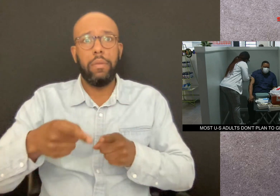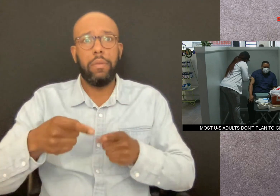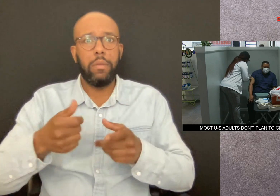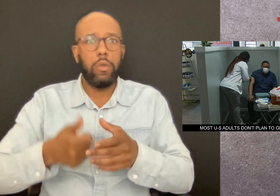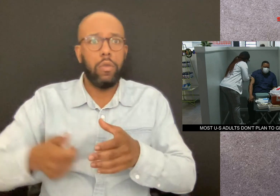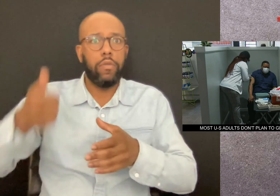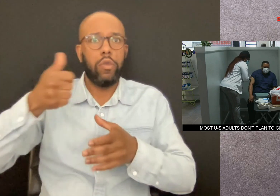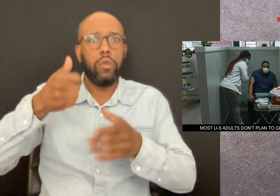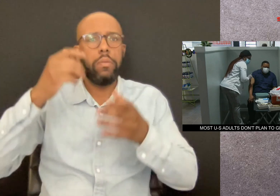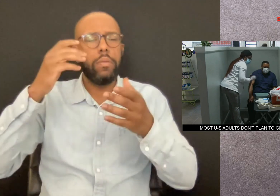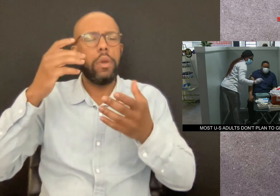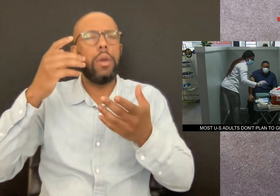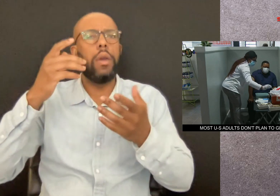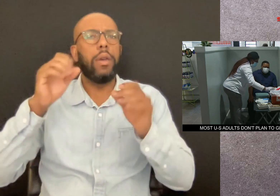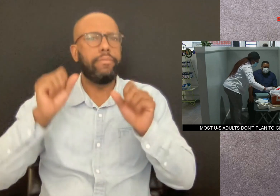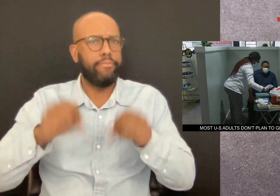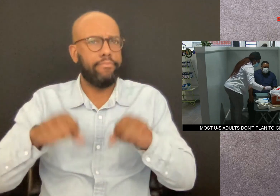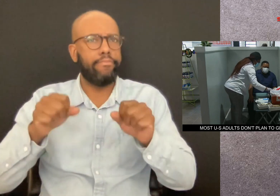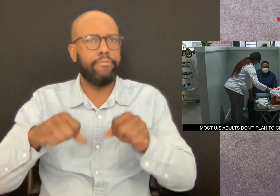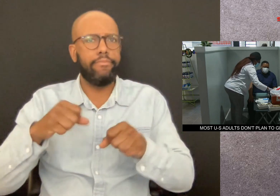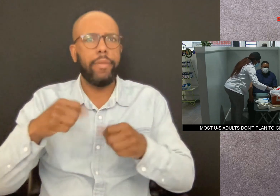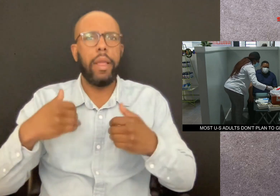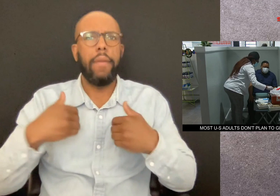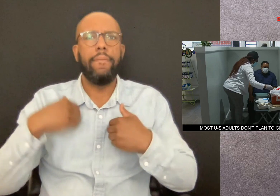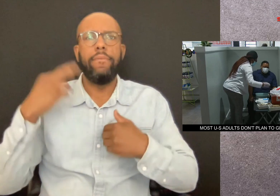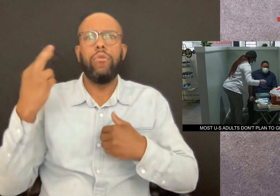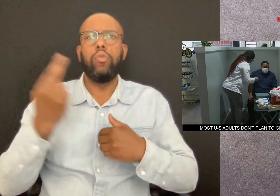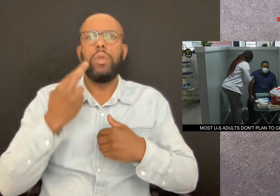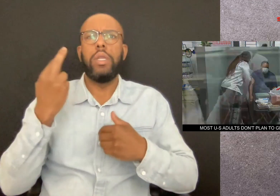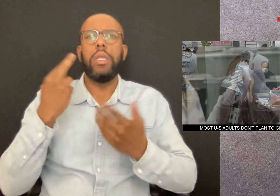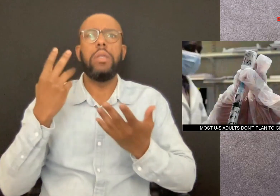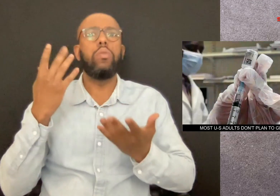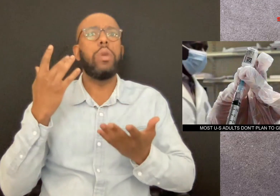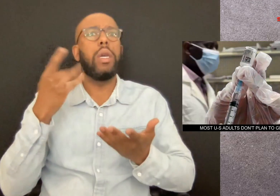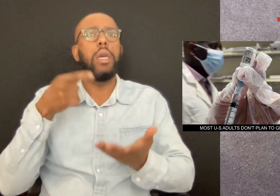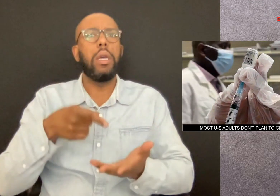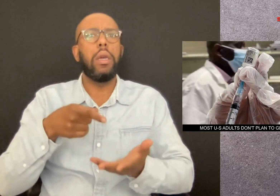health officials believe the reason is because people are experiencing